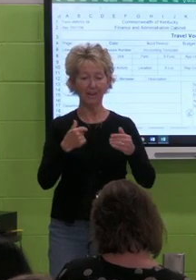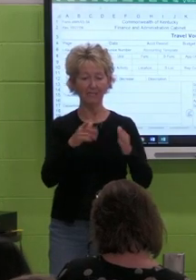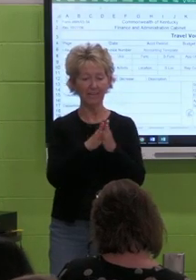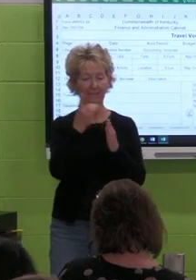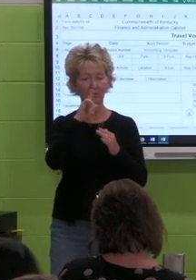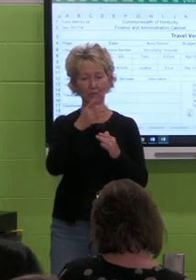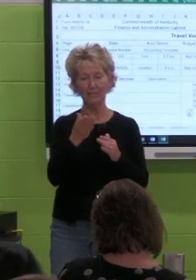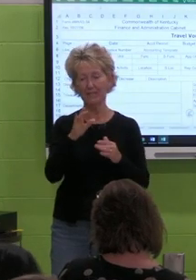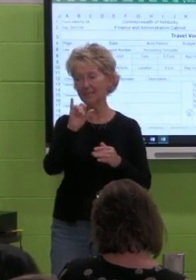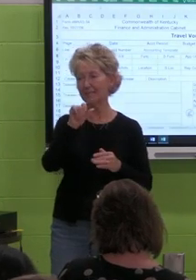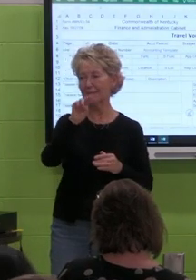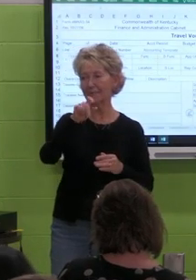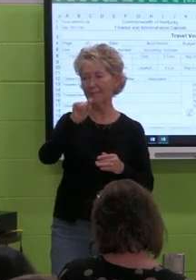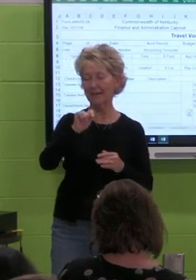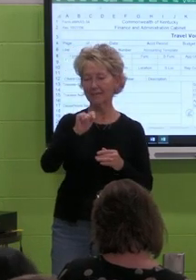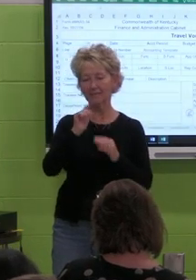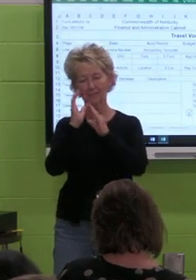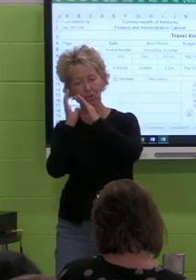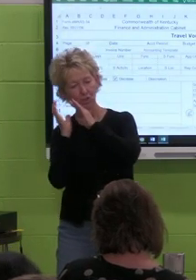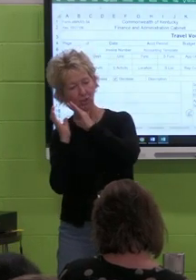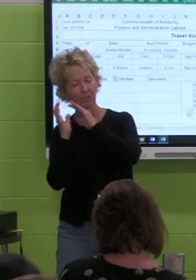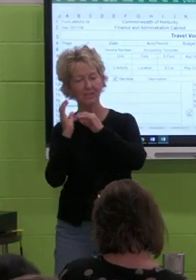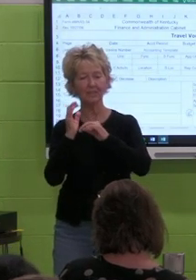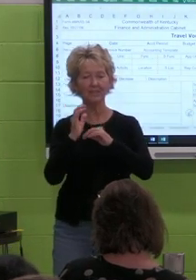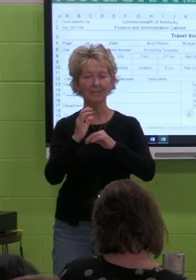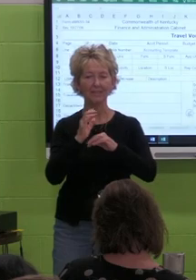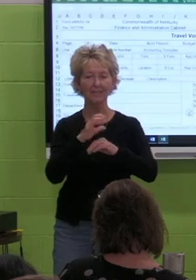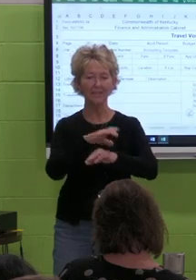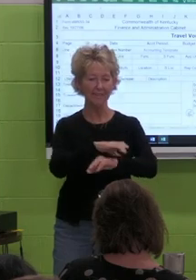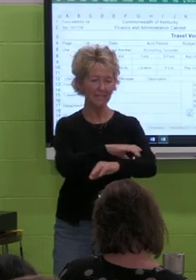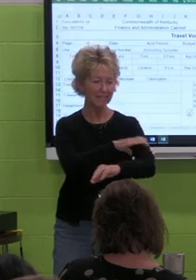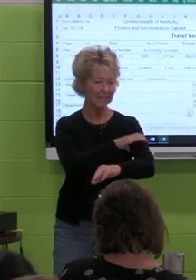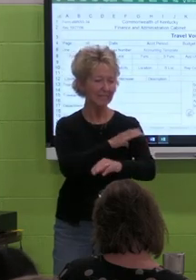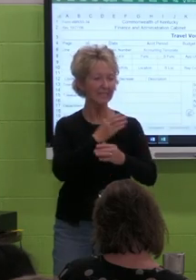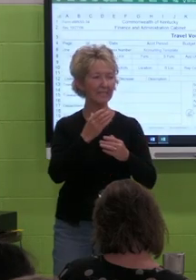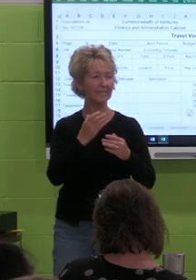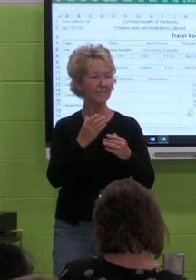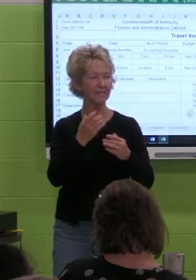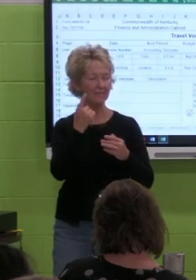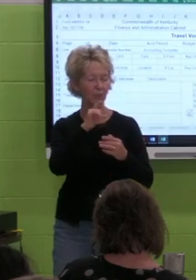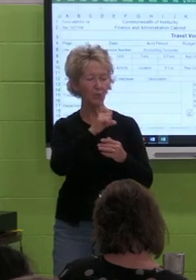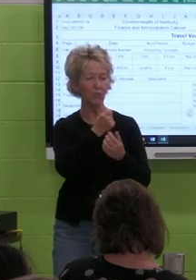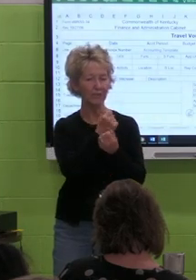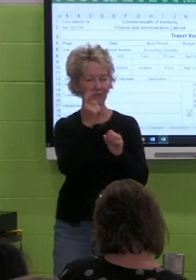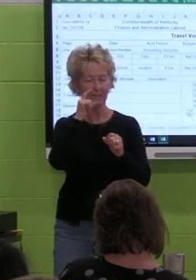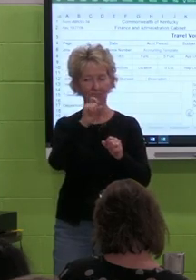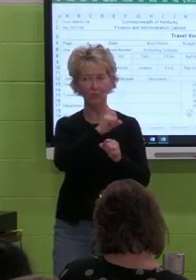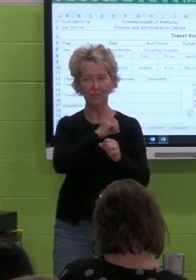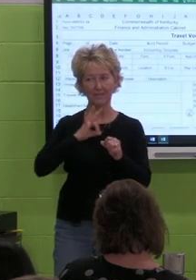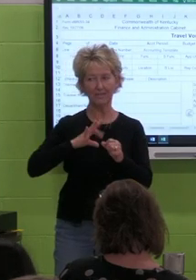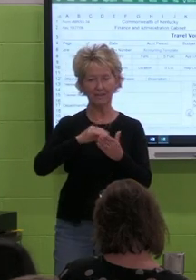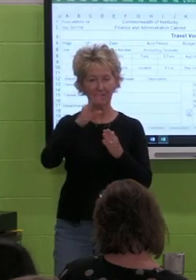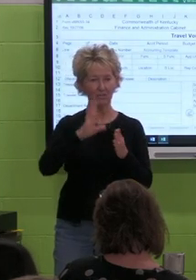cushions bite sleeves etc etc for safety for staff and students I have went to the principal I have